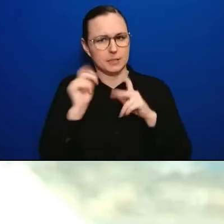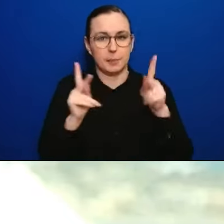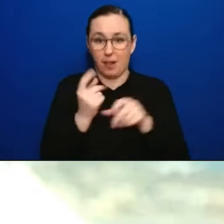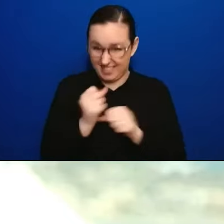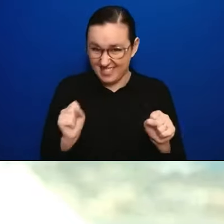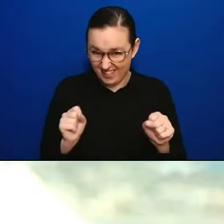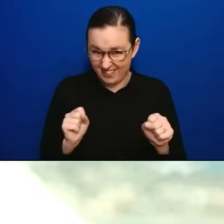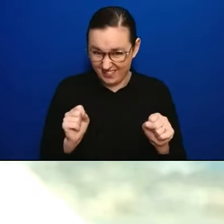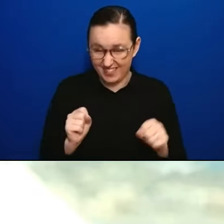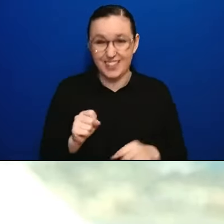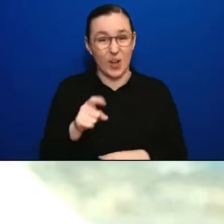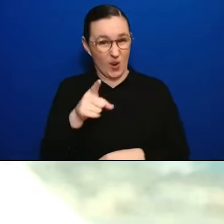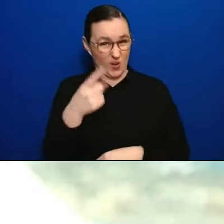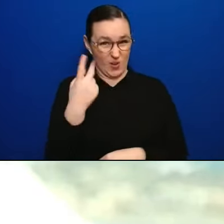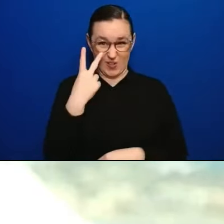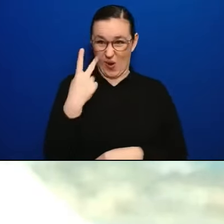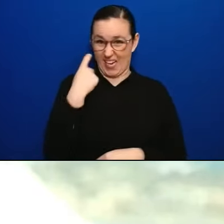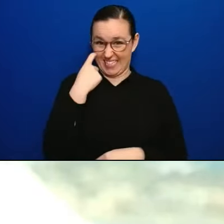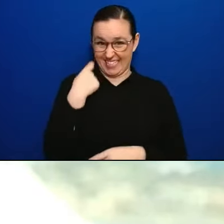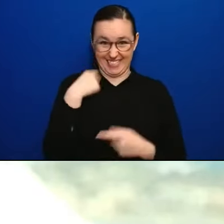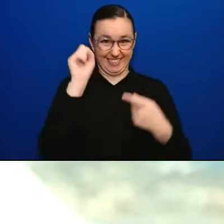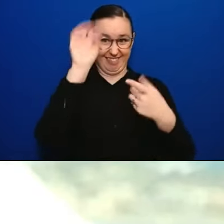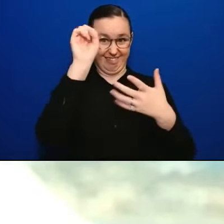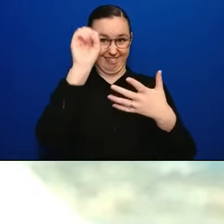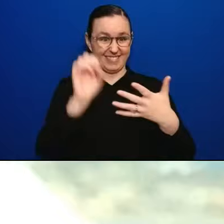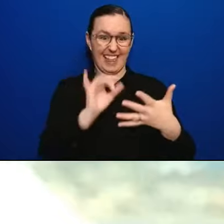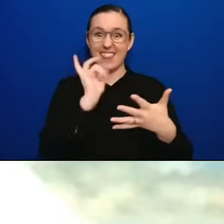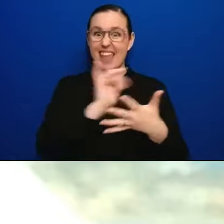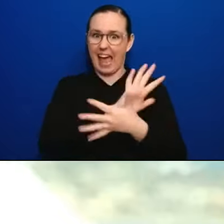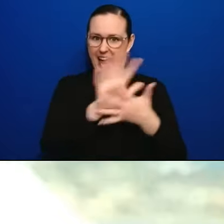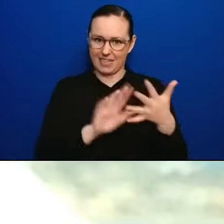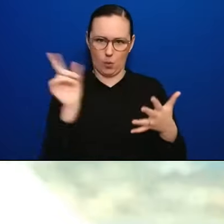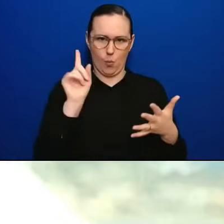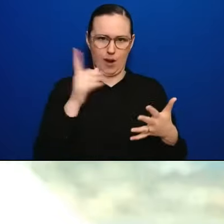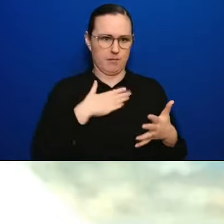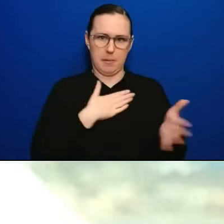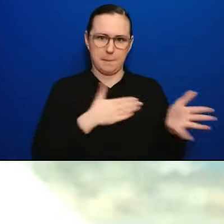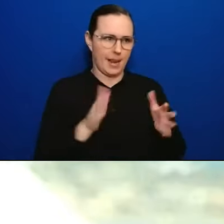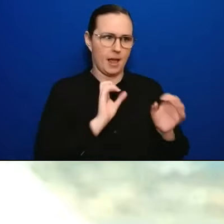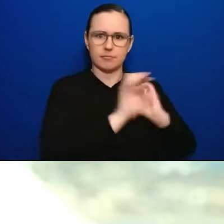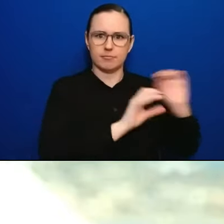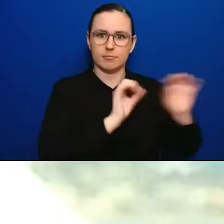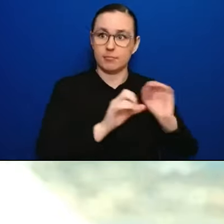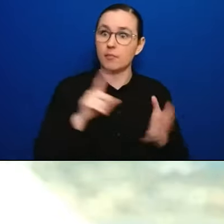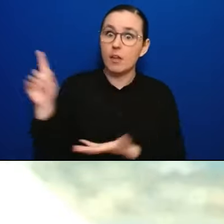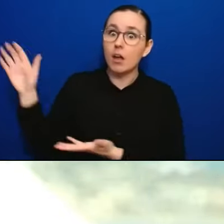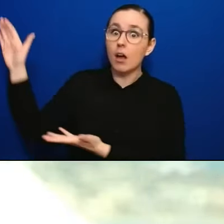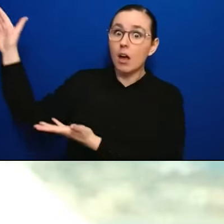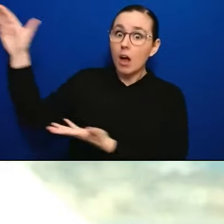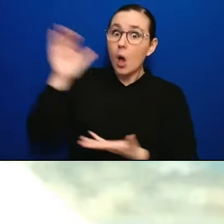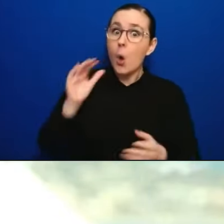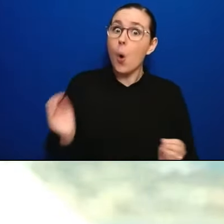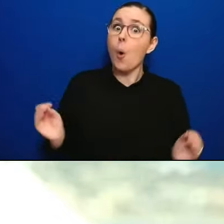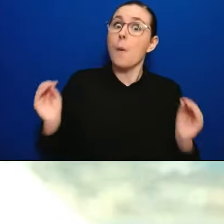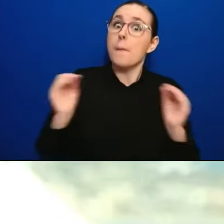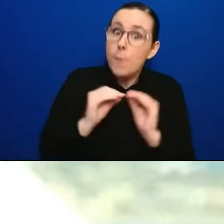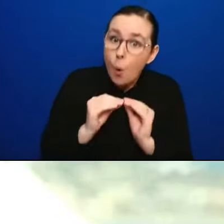ensure people are safe. That is you see in detail today the way those tests are